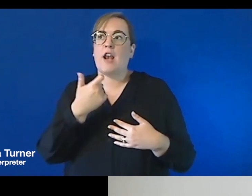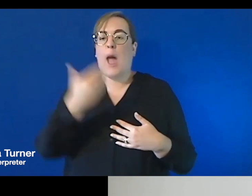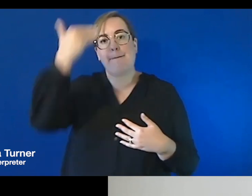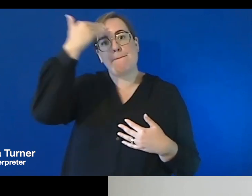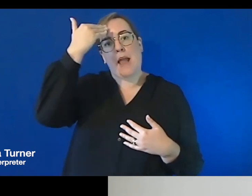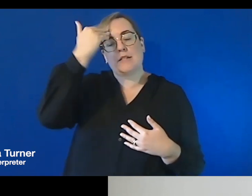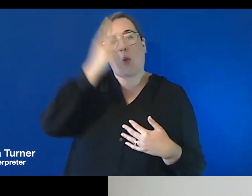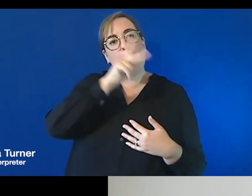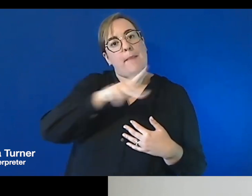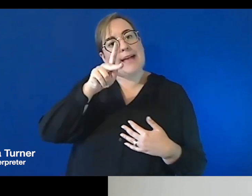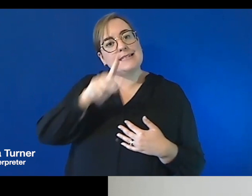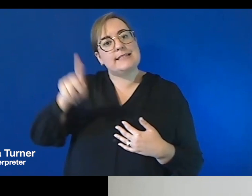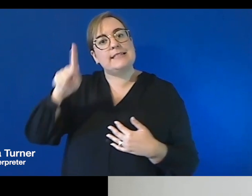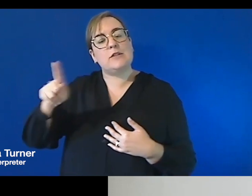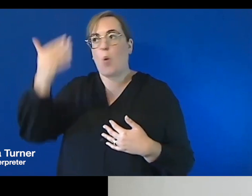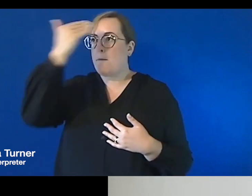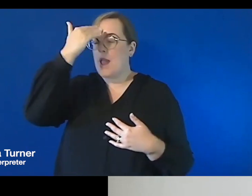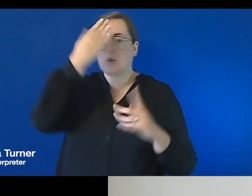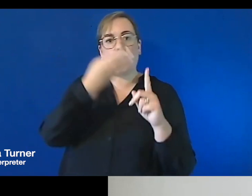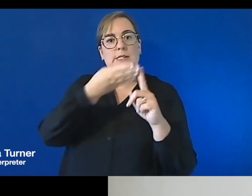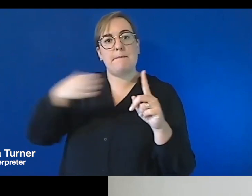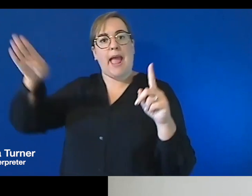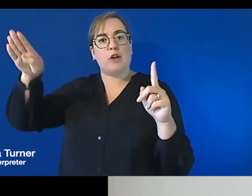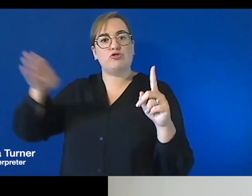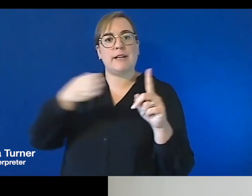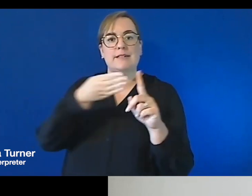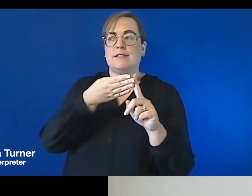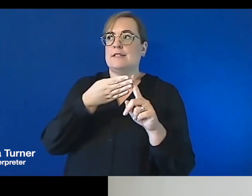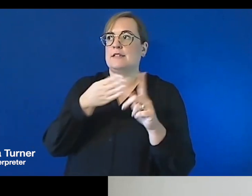how we can use technology for instance like semantic analysis or collaborative filtering